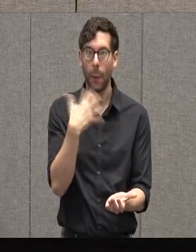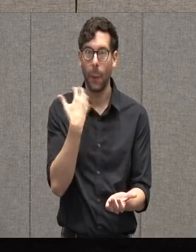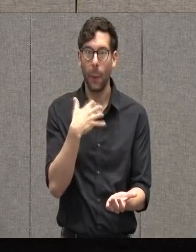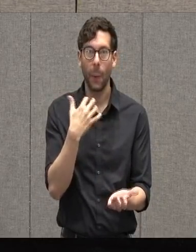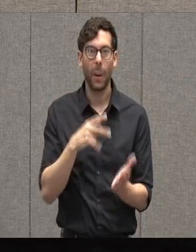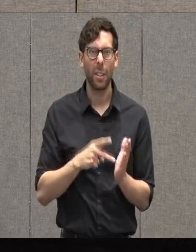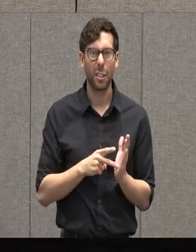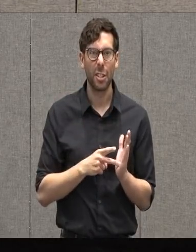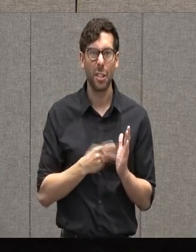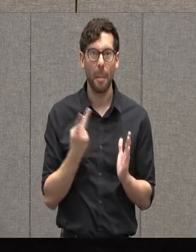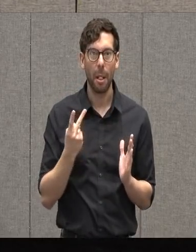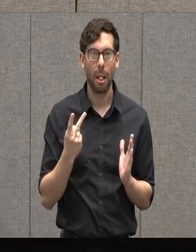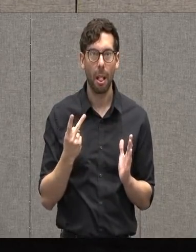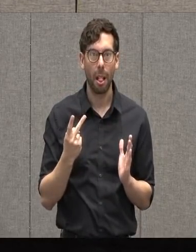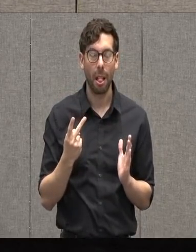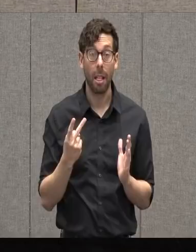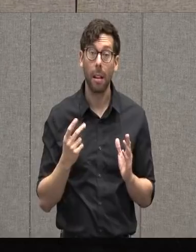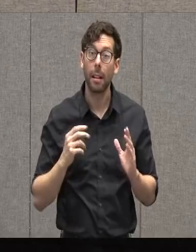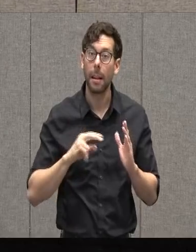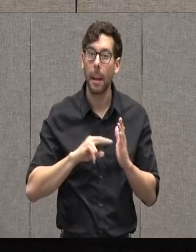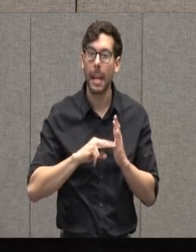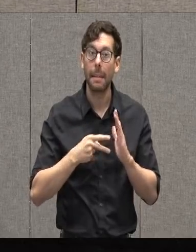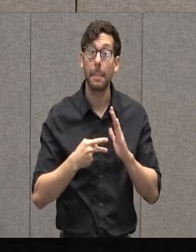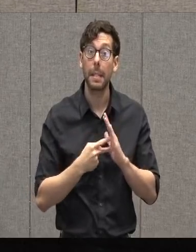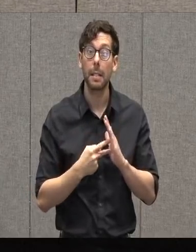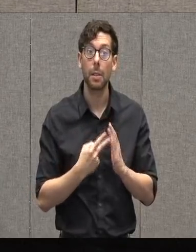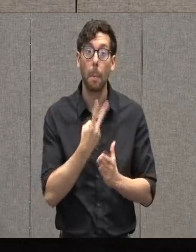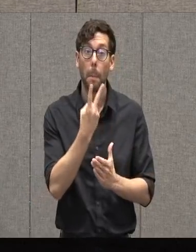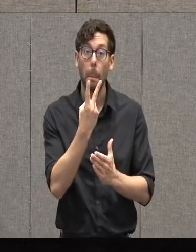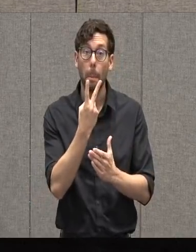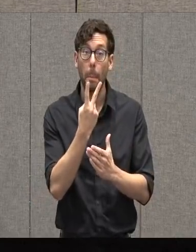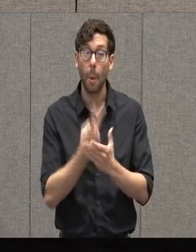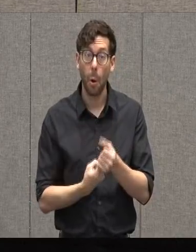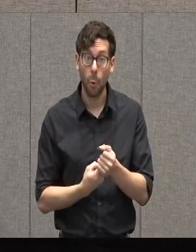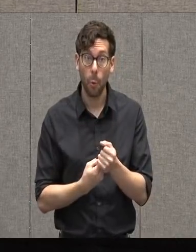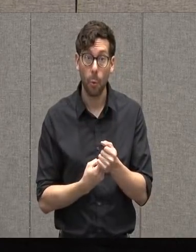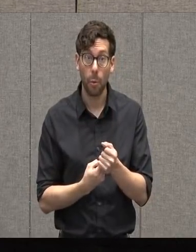What that means is both of my aluminum foil balls